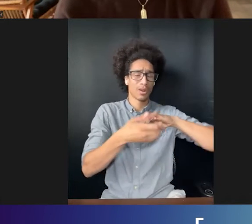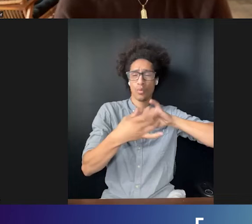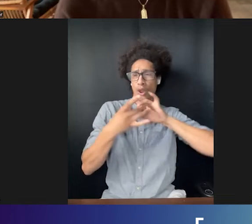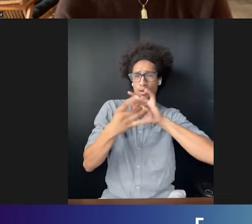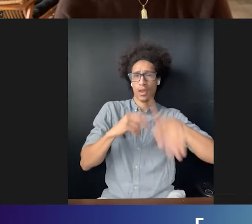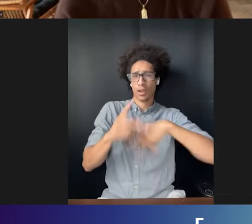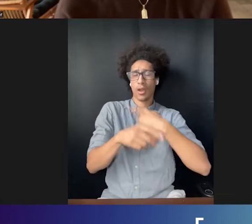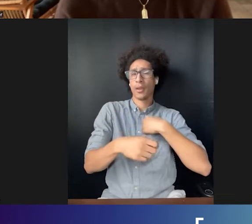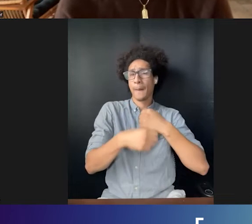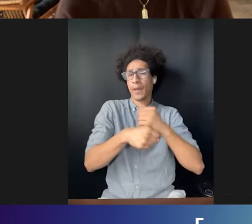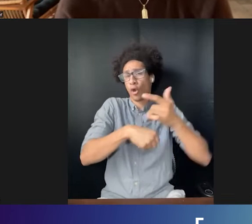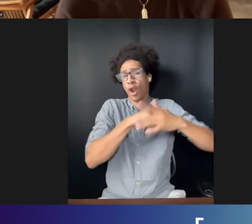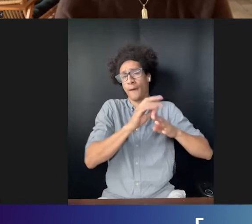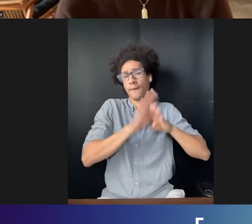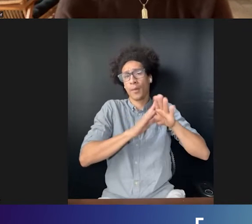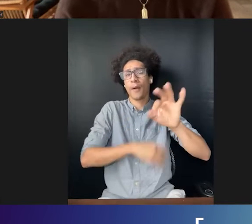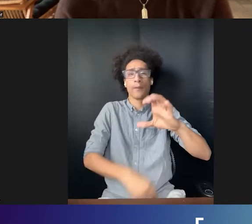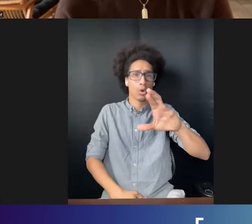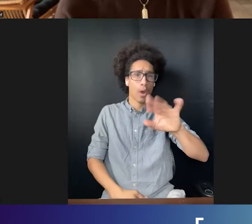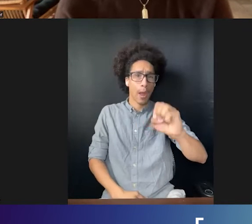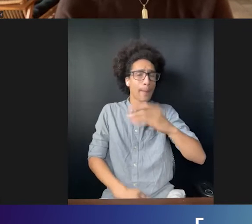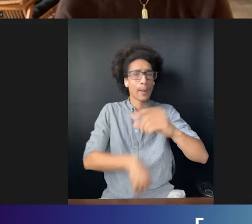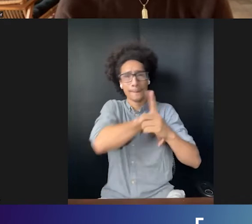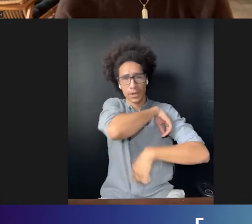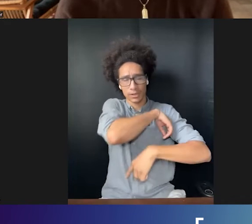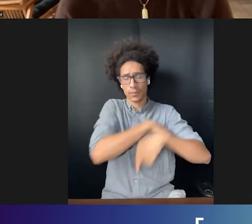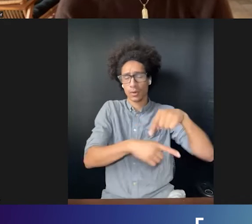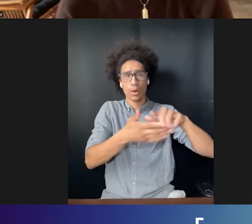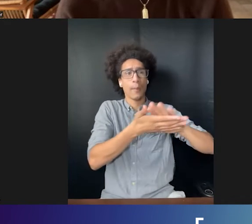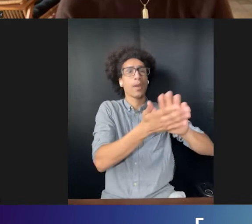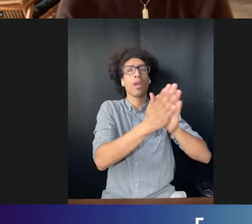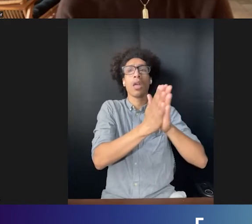which became which led to the final film. And